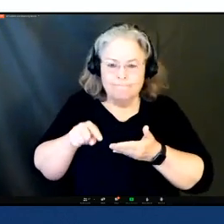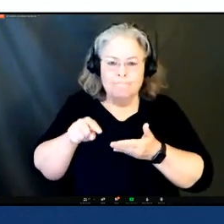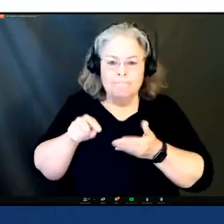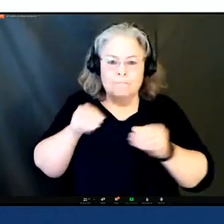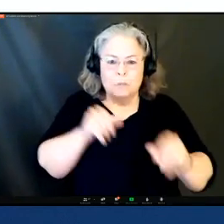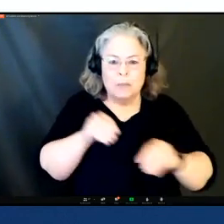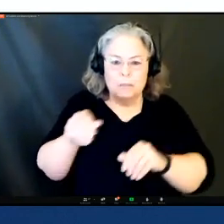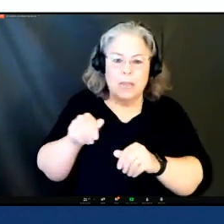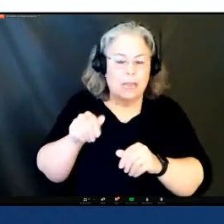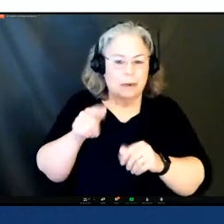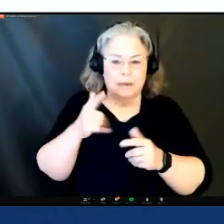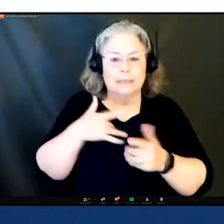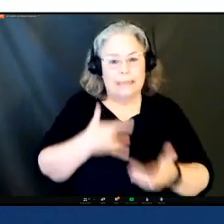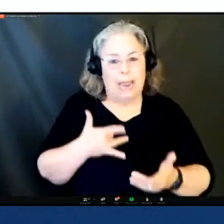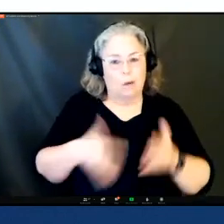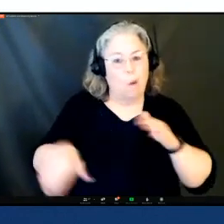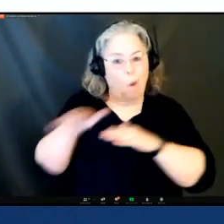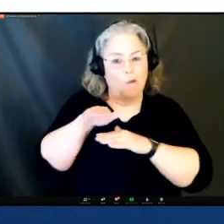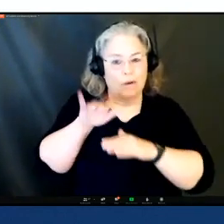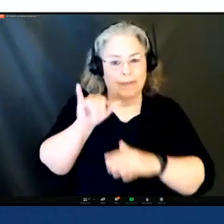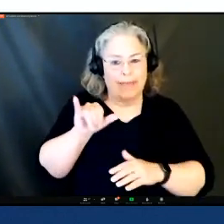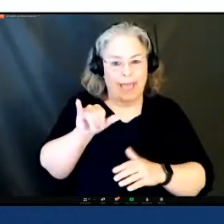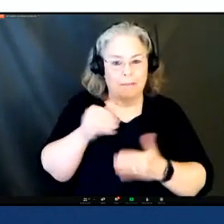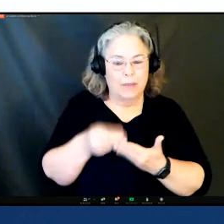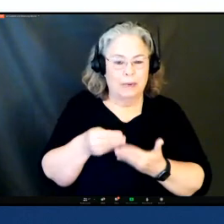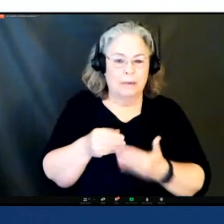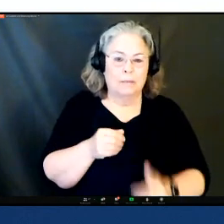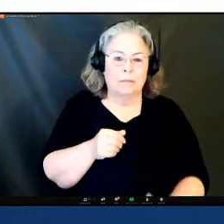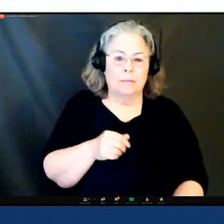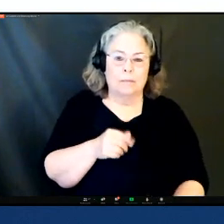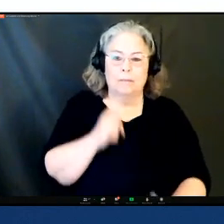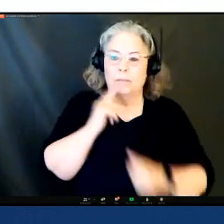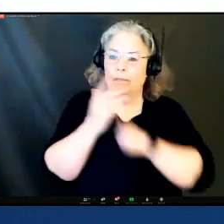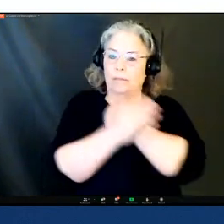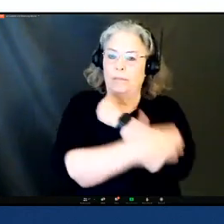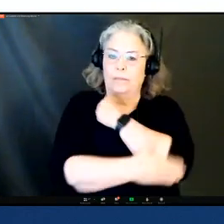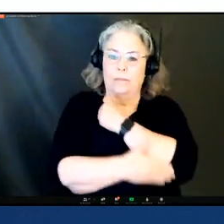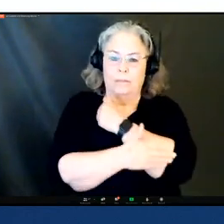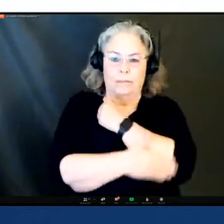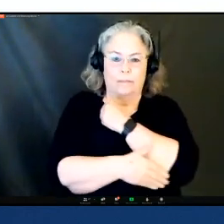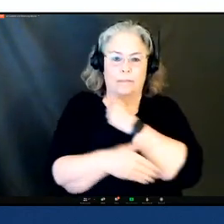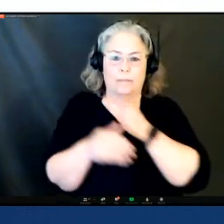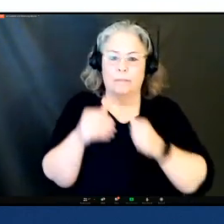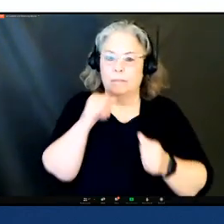And finally, the county generally does not backfill reductions in categorical revenue